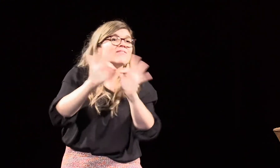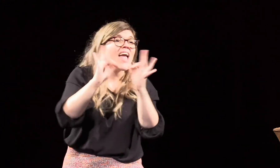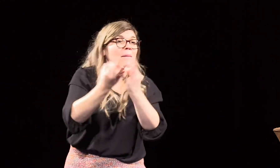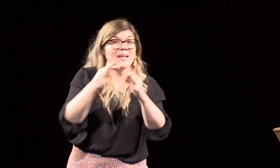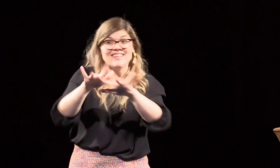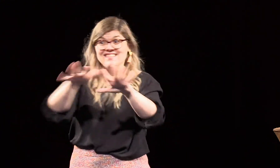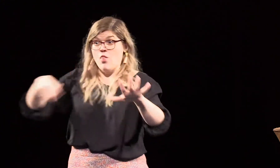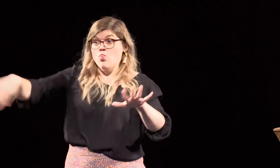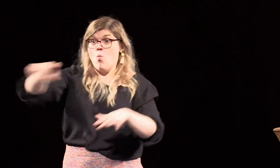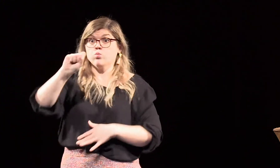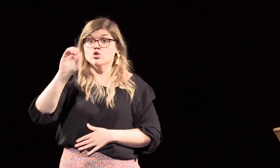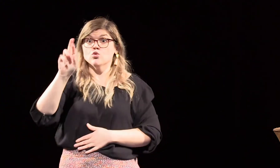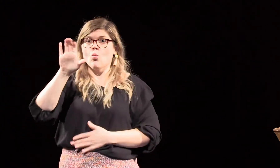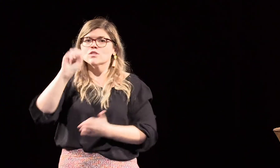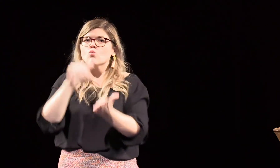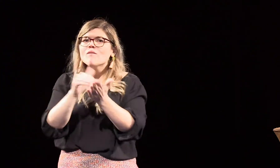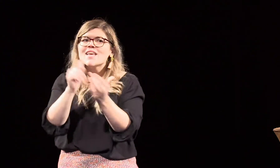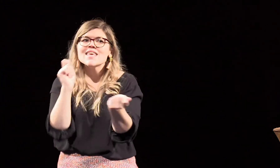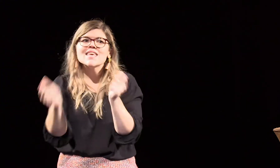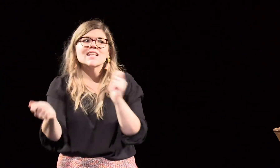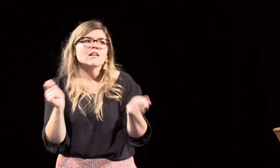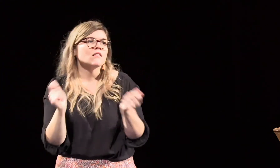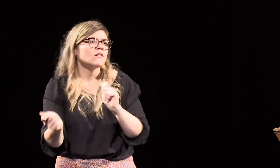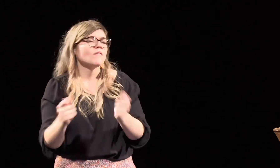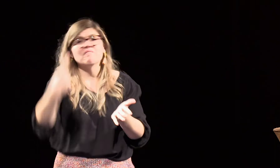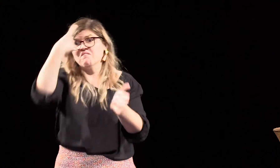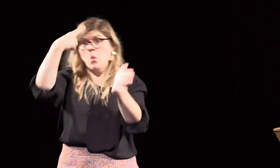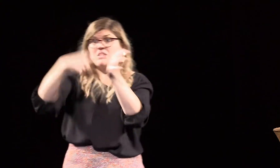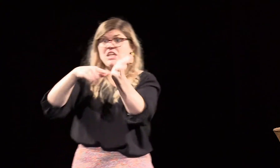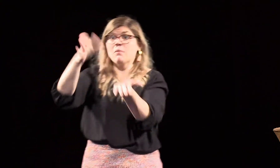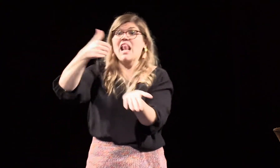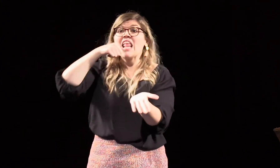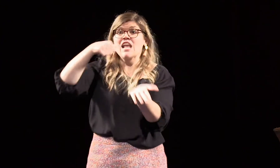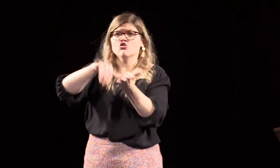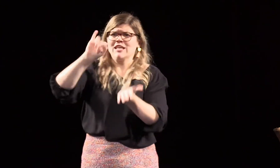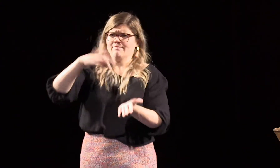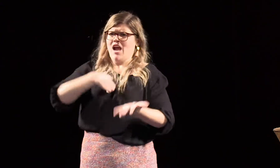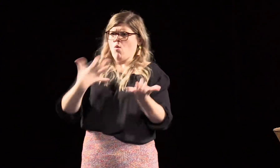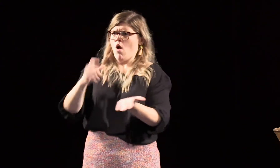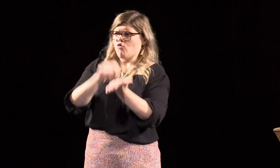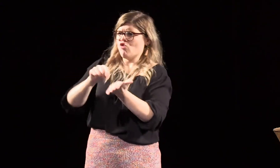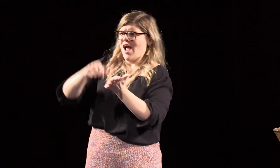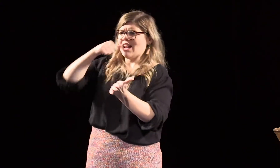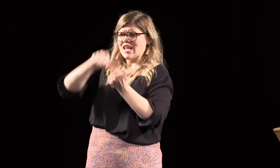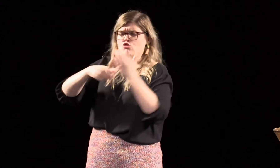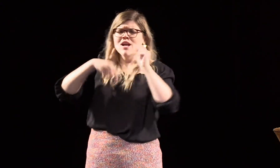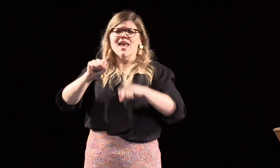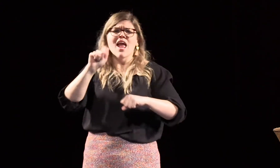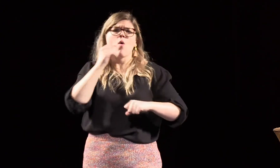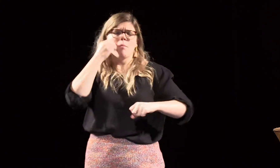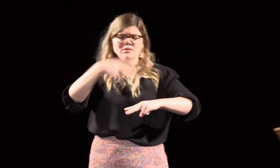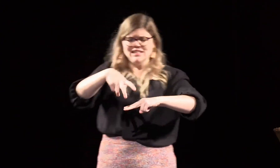With letters, it's a bit different, because you have time to edit letters. You know, I can write one, sit down,